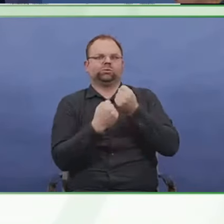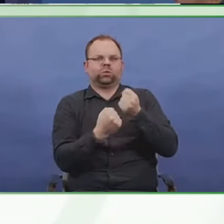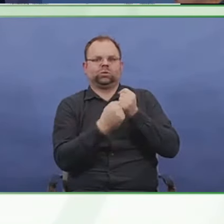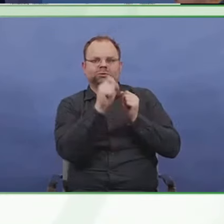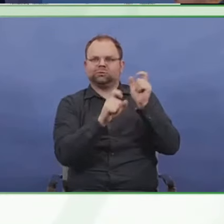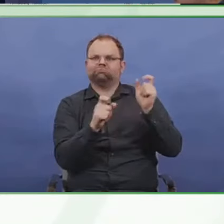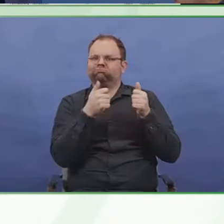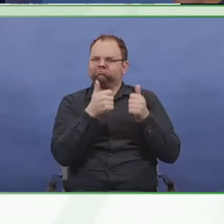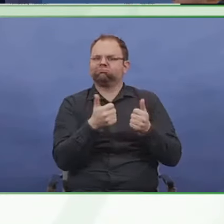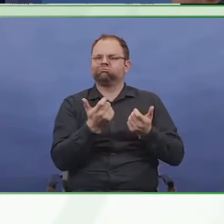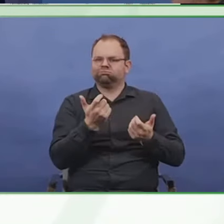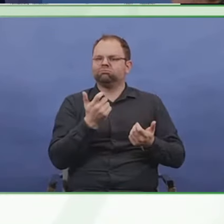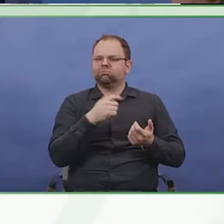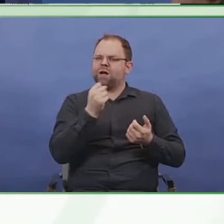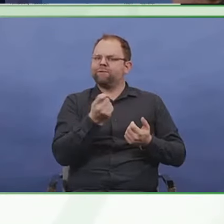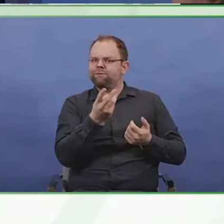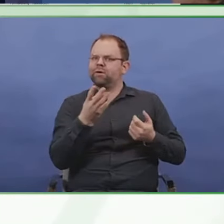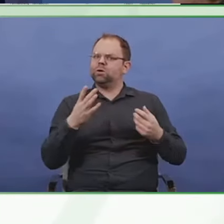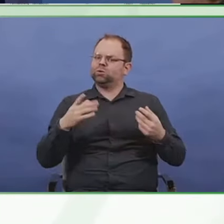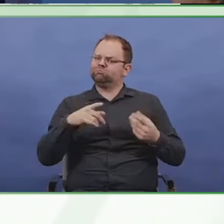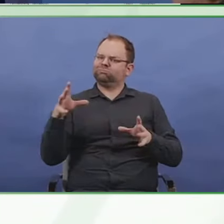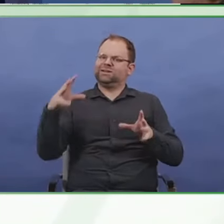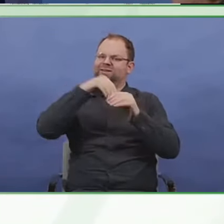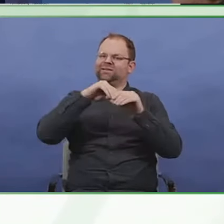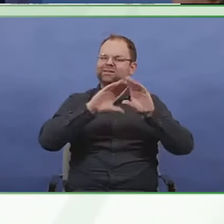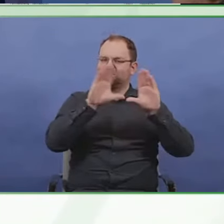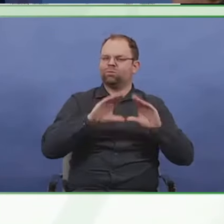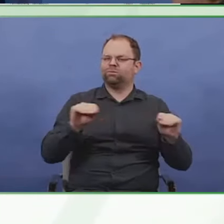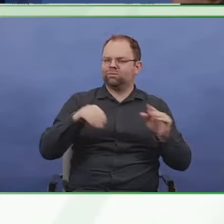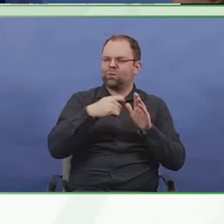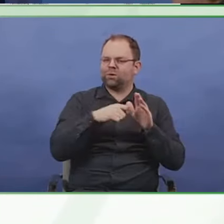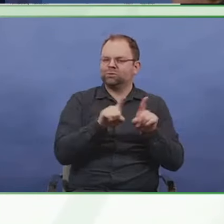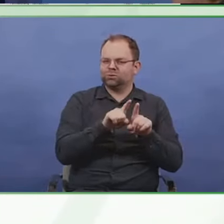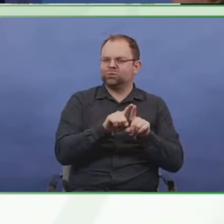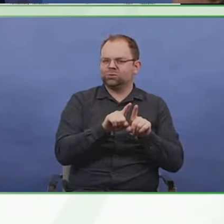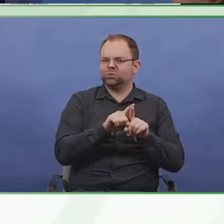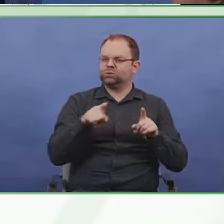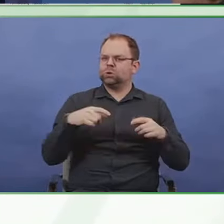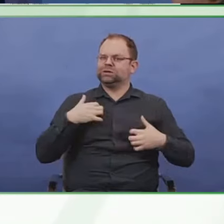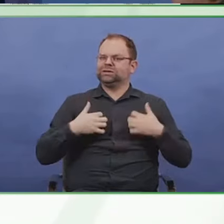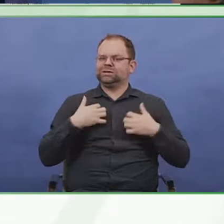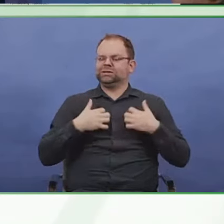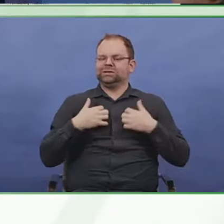So we have 98 countries but we need 82 countries.